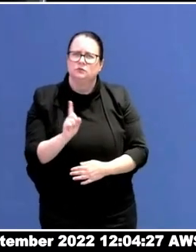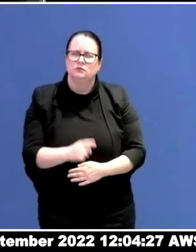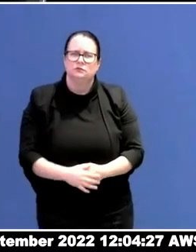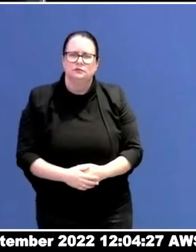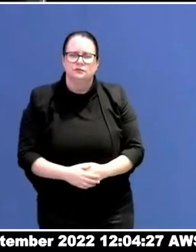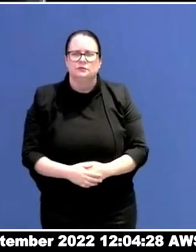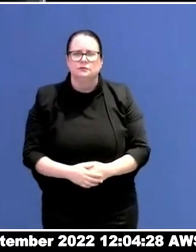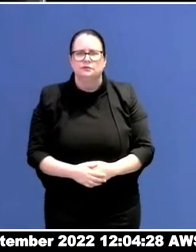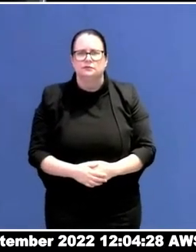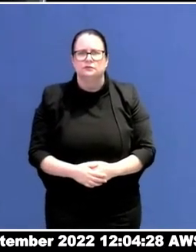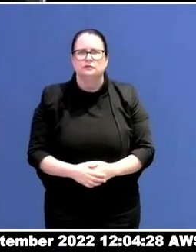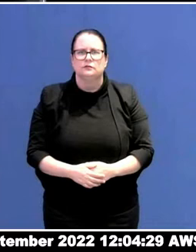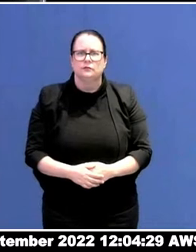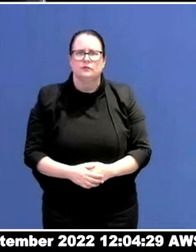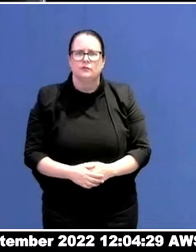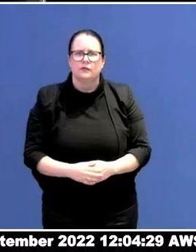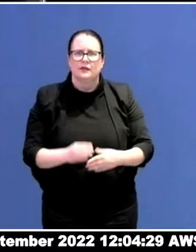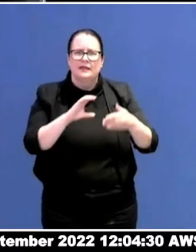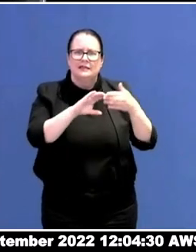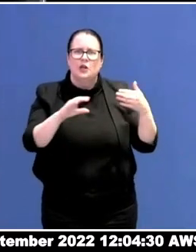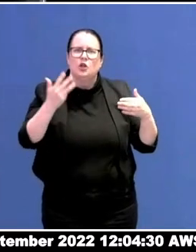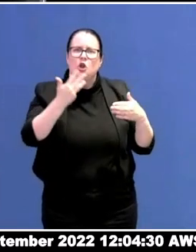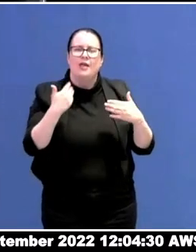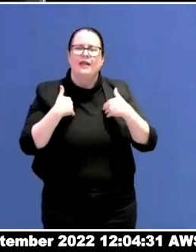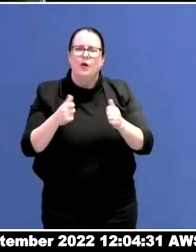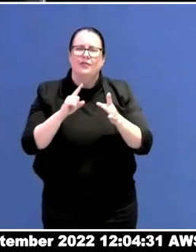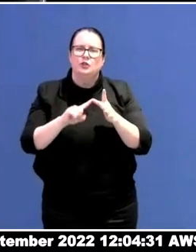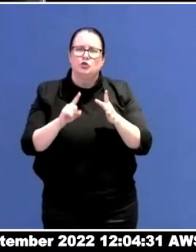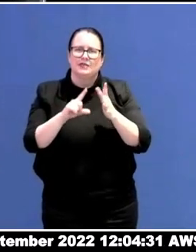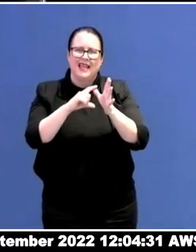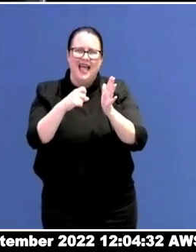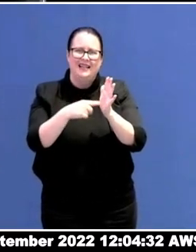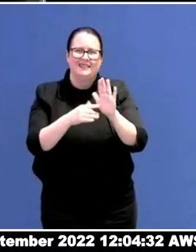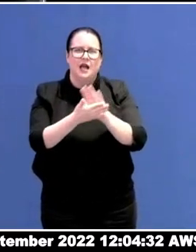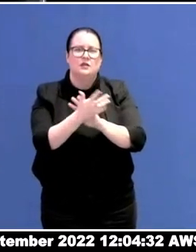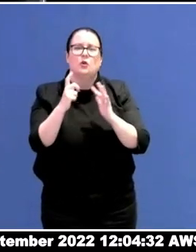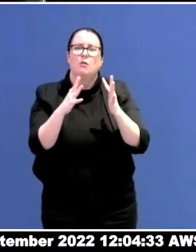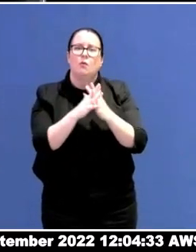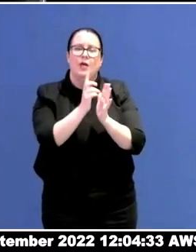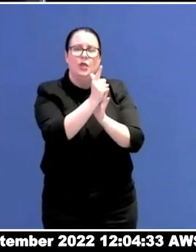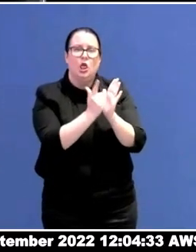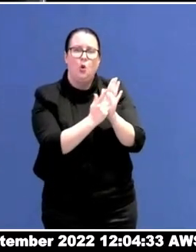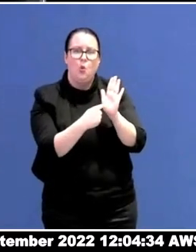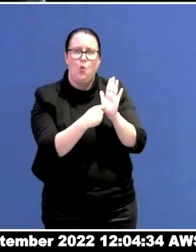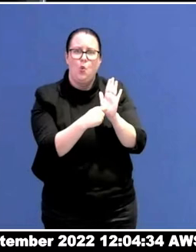Section 19 of the Health Insurance Act, the Commonwealth legislation, that needs to be amended.